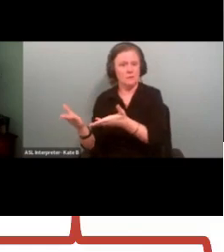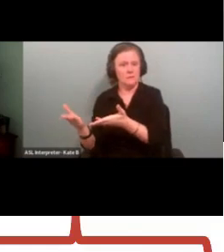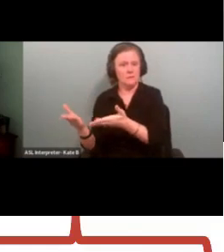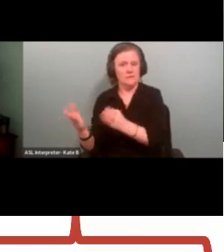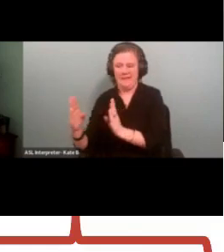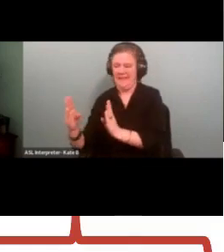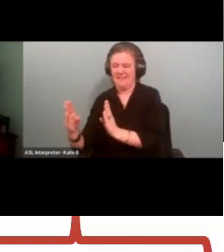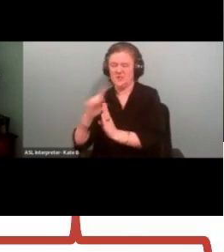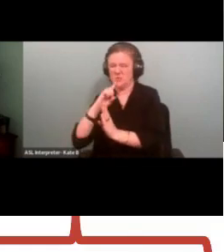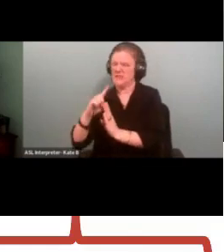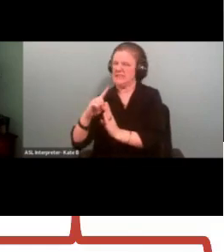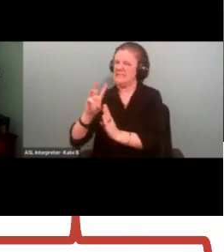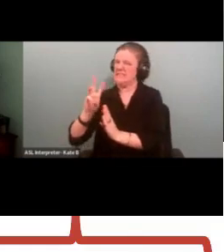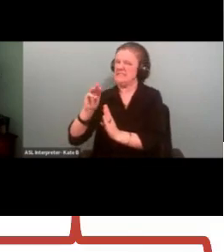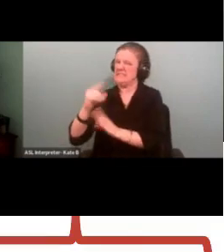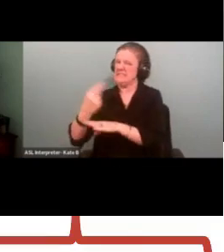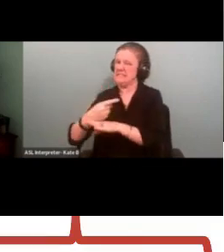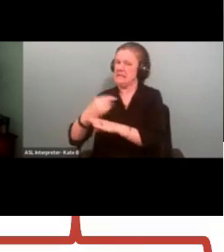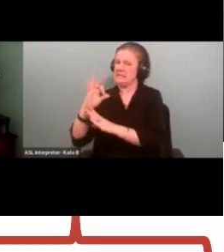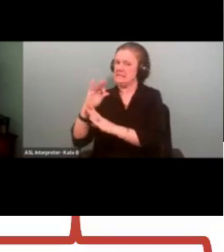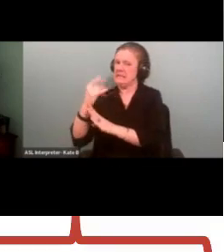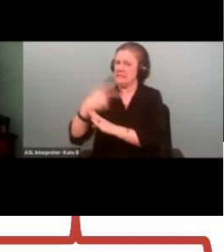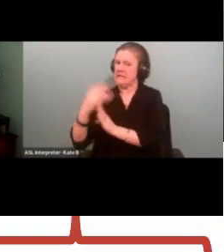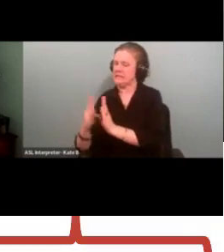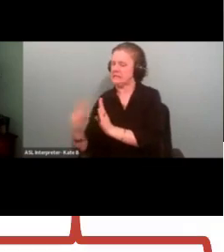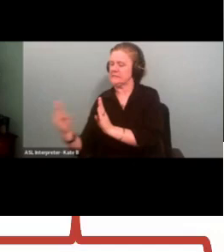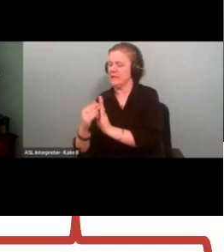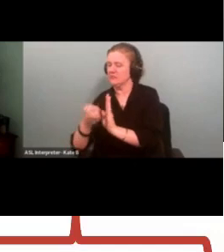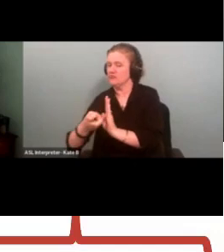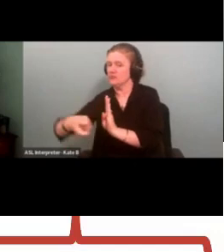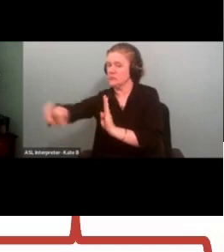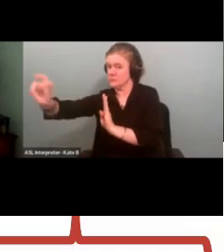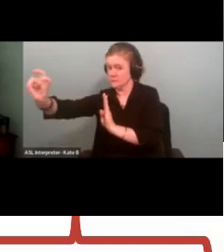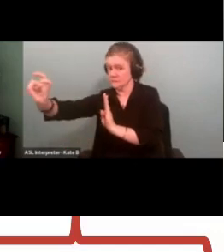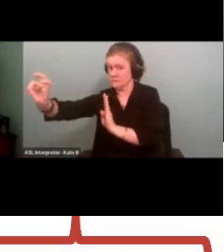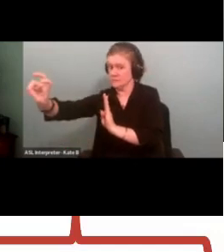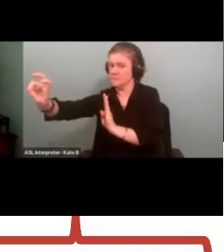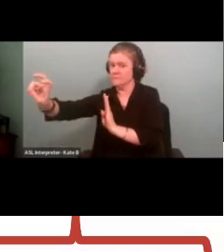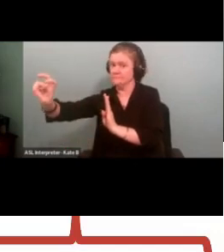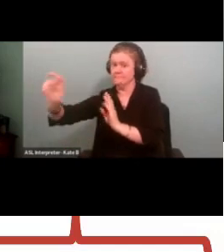to 90 days of the process. And then, you know, hopefully,